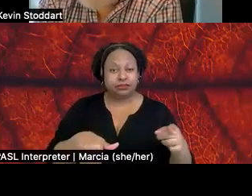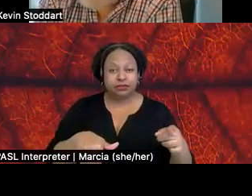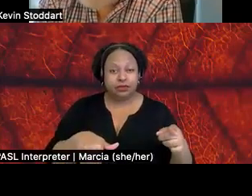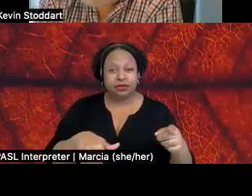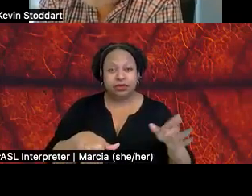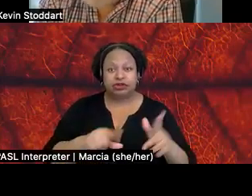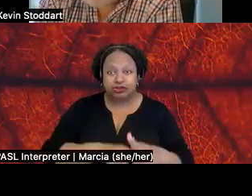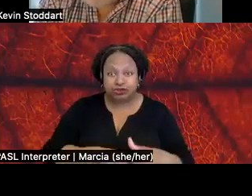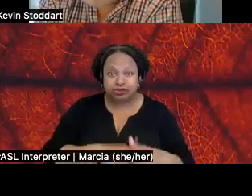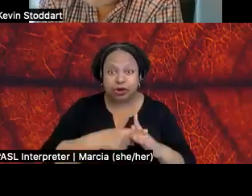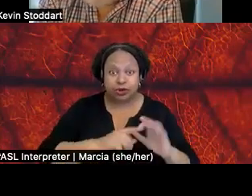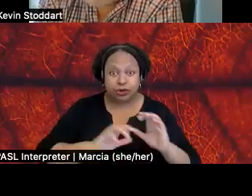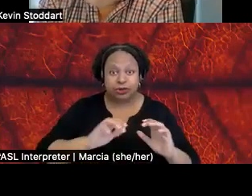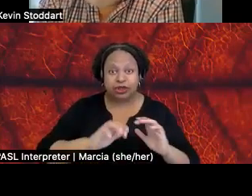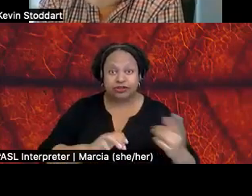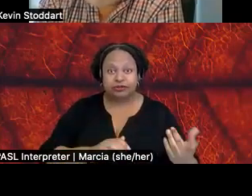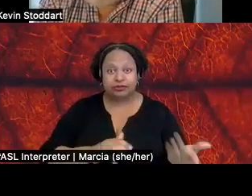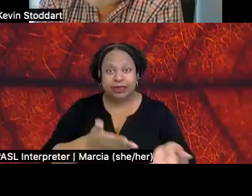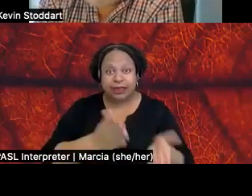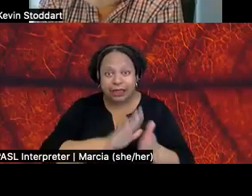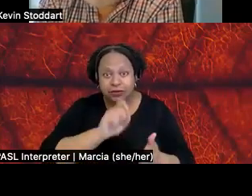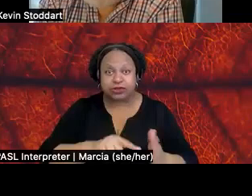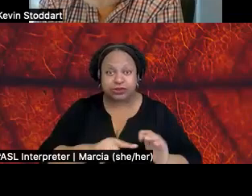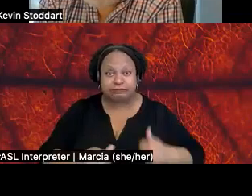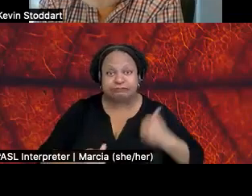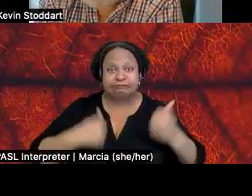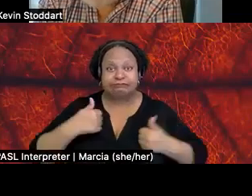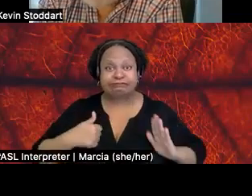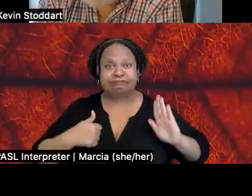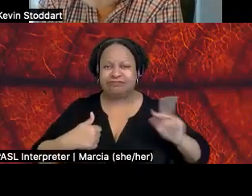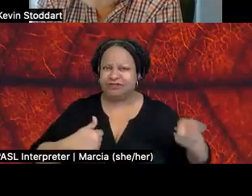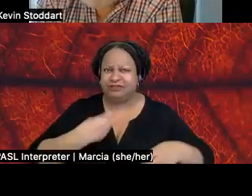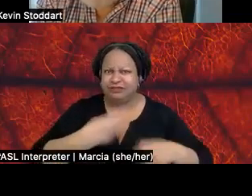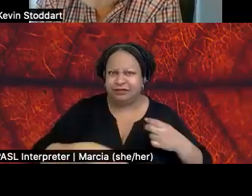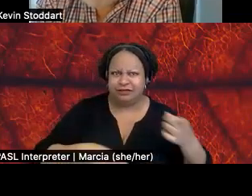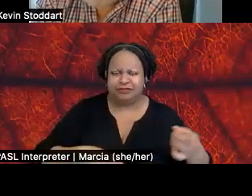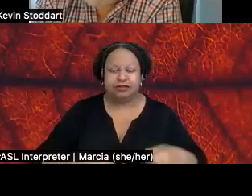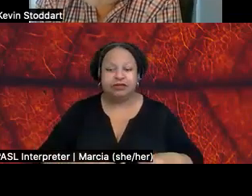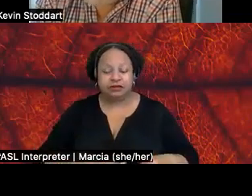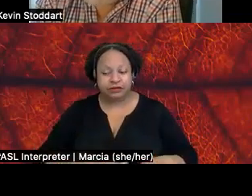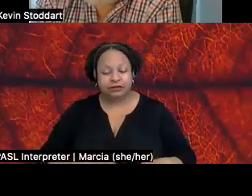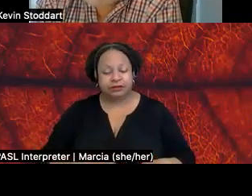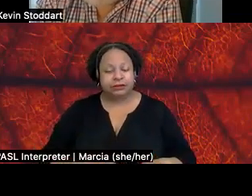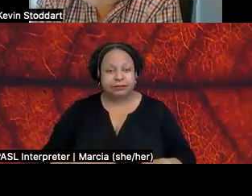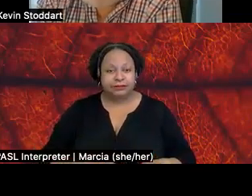with a professor through a text or through an email.